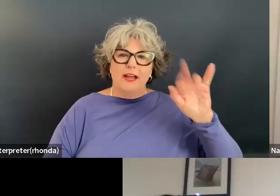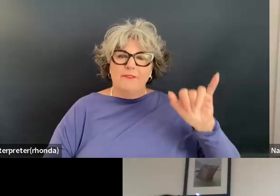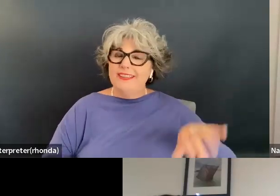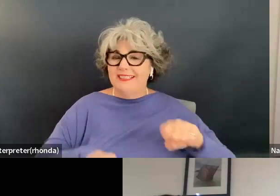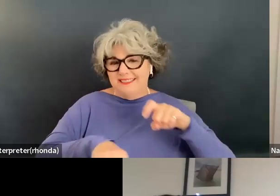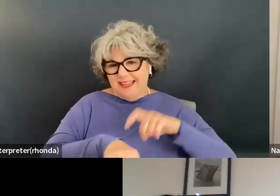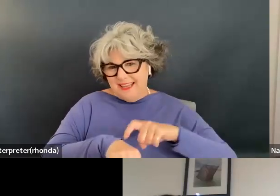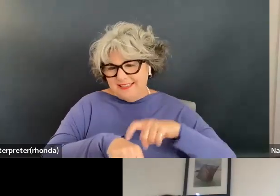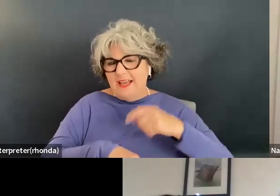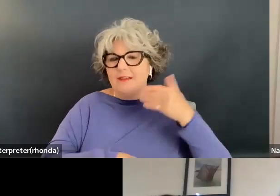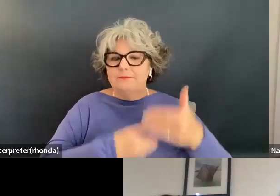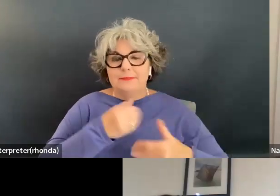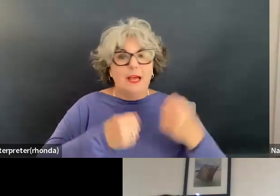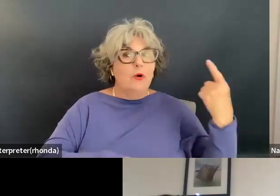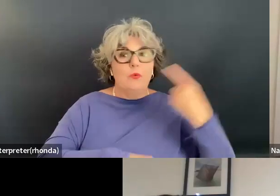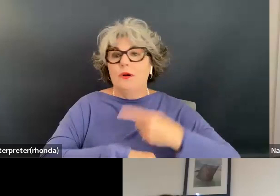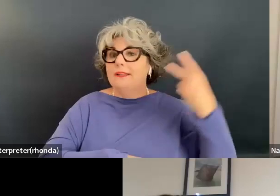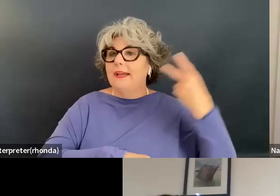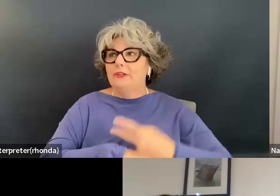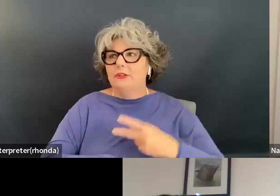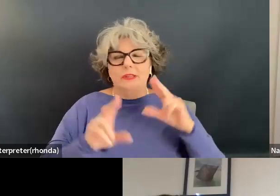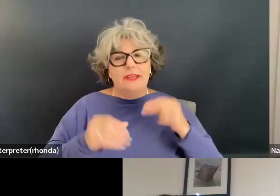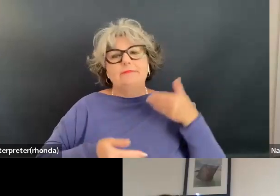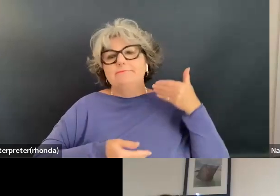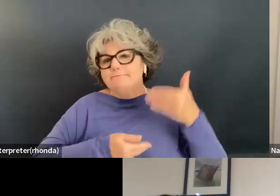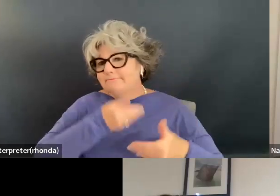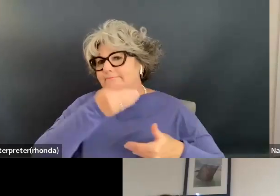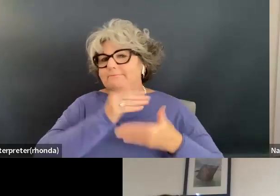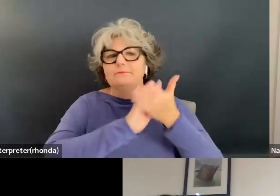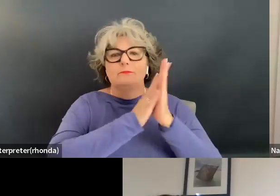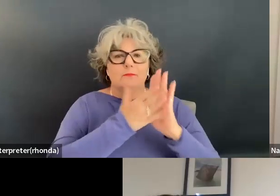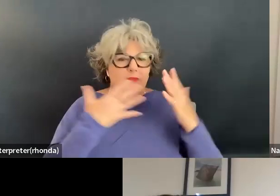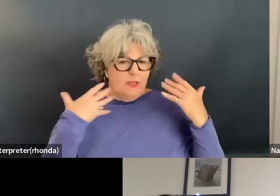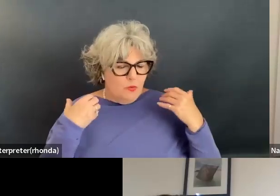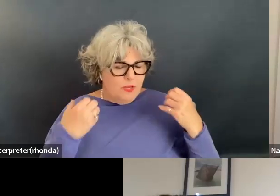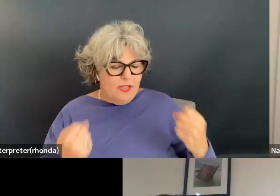It's not like a one day, two day thing. So after a few, yeah, and after a few months,